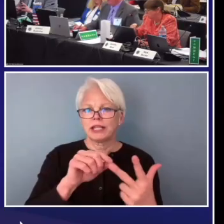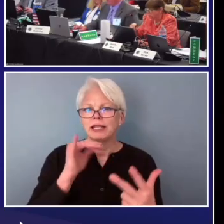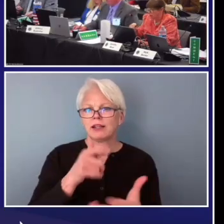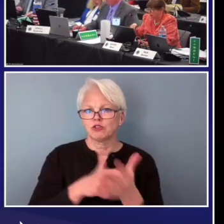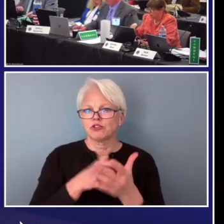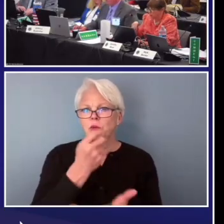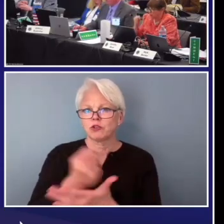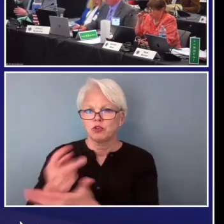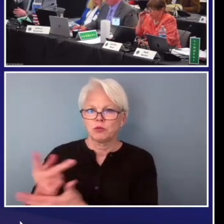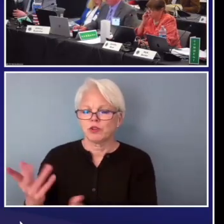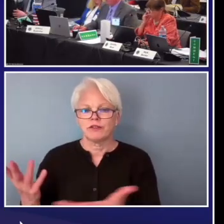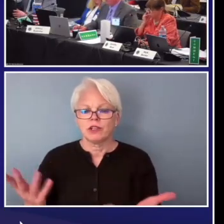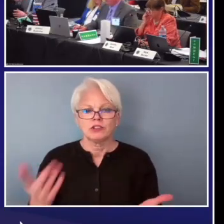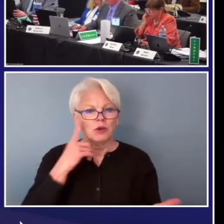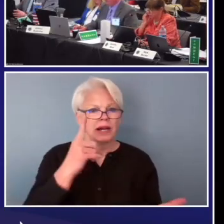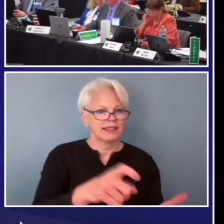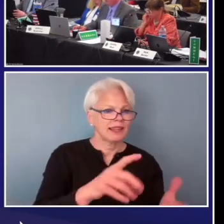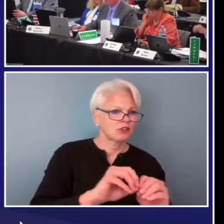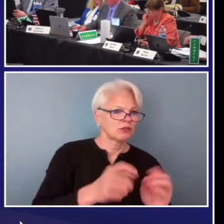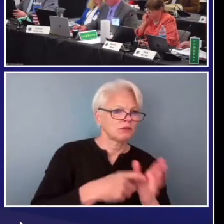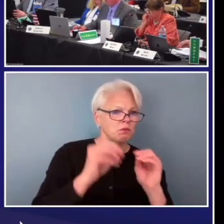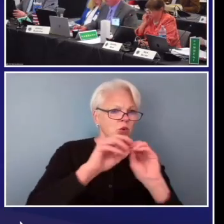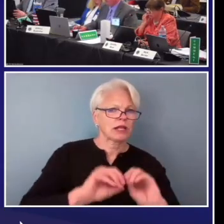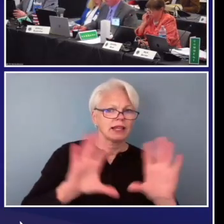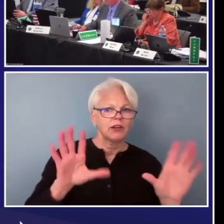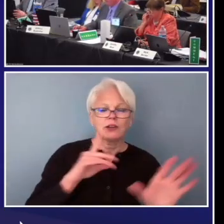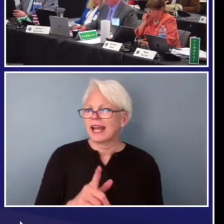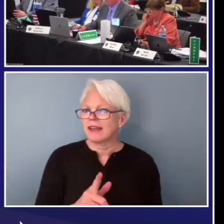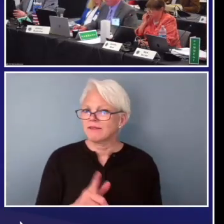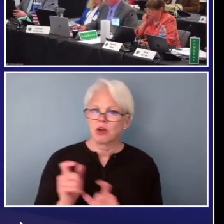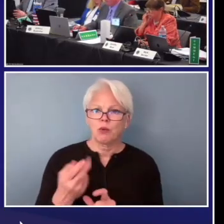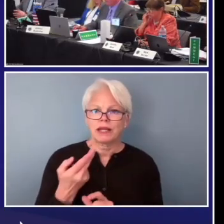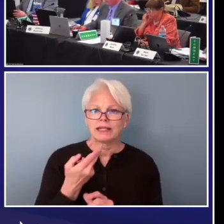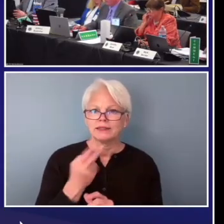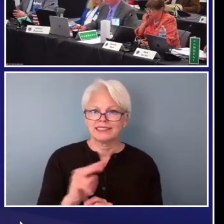I had a quick 2nd question. Um, the question is, I,